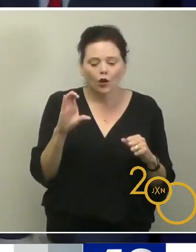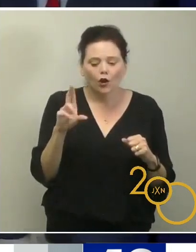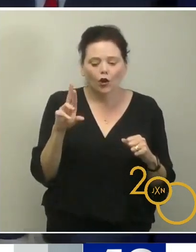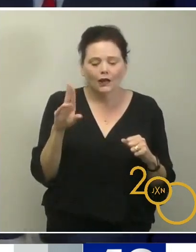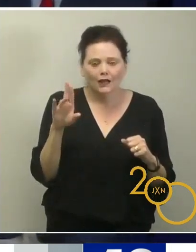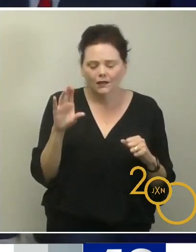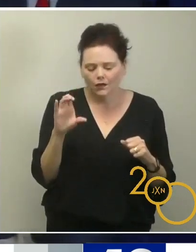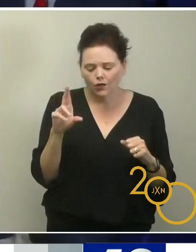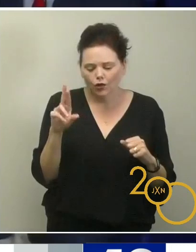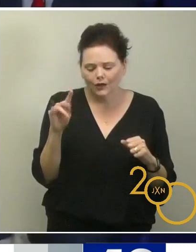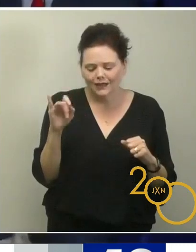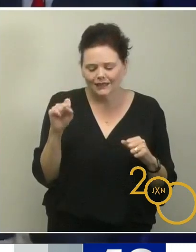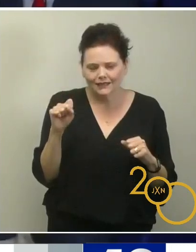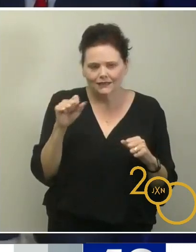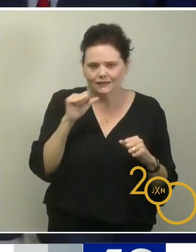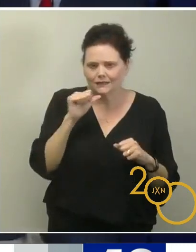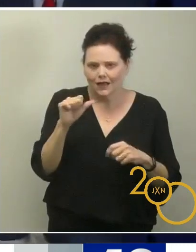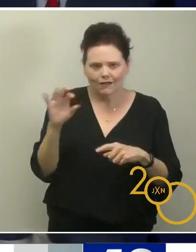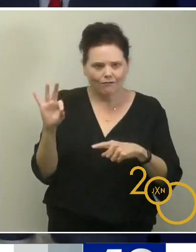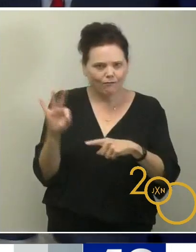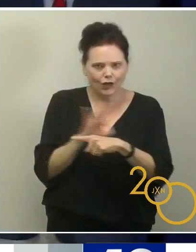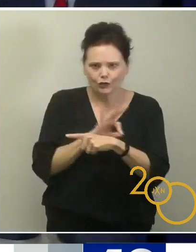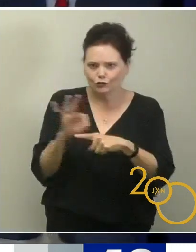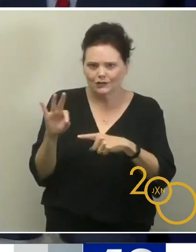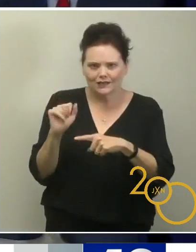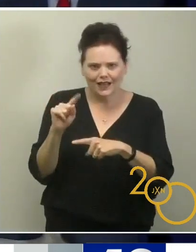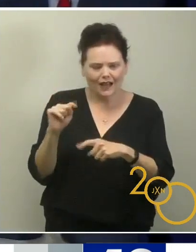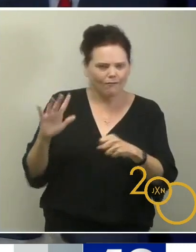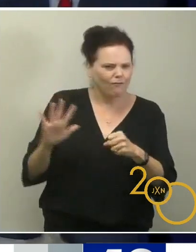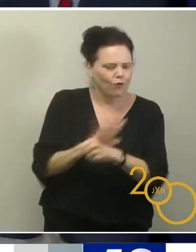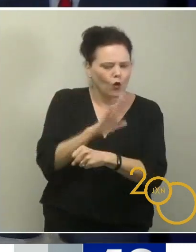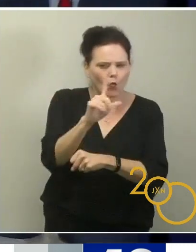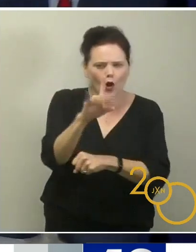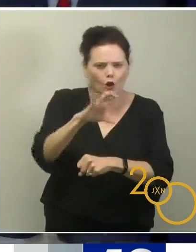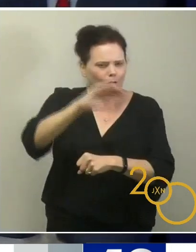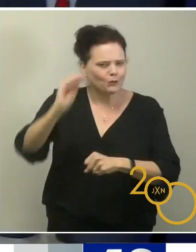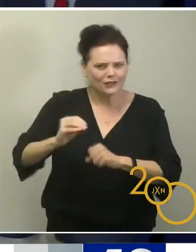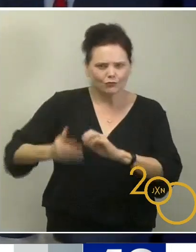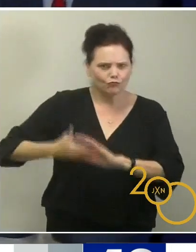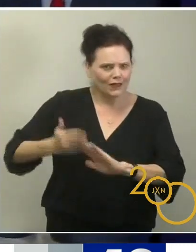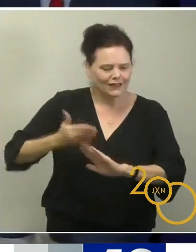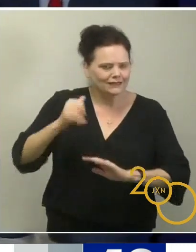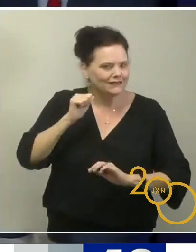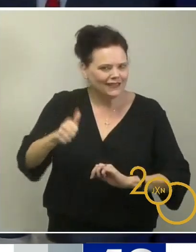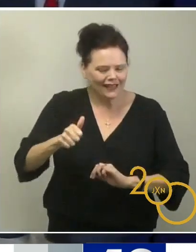THE PIECE THAT HAS CHANGED TODAY IS THE FACT THAT OB